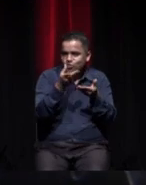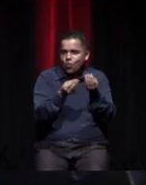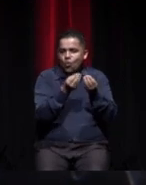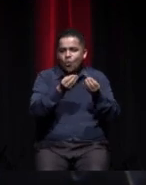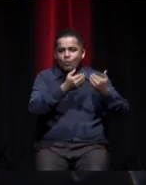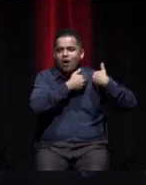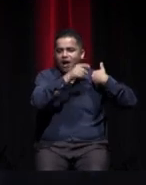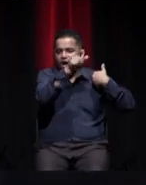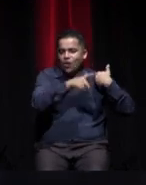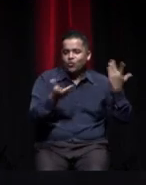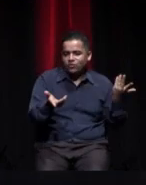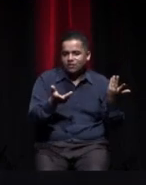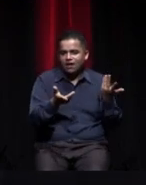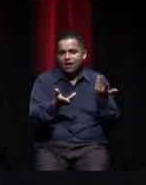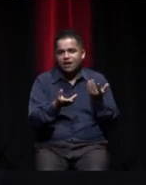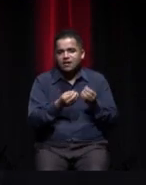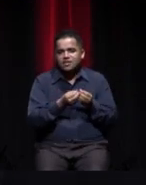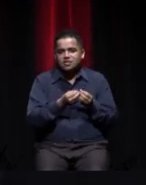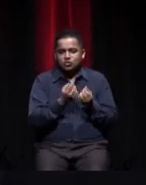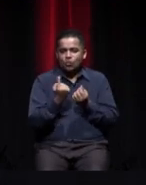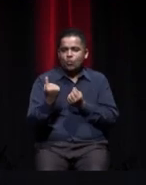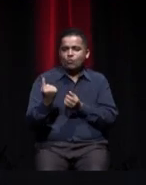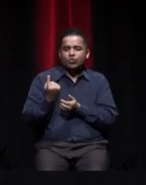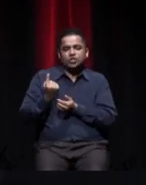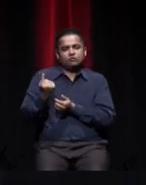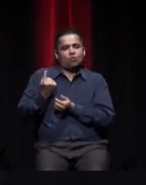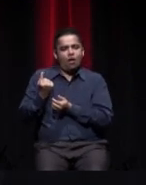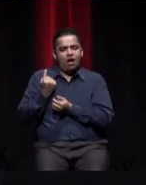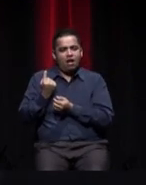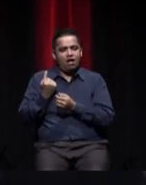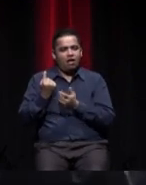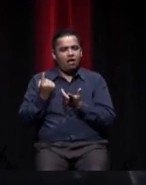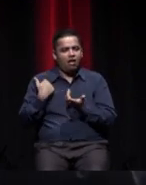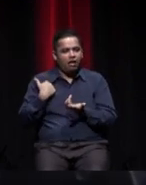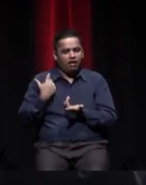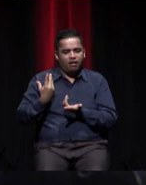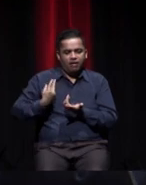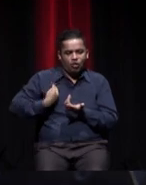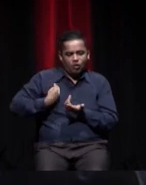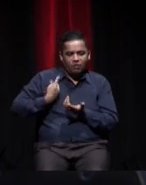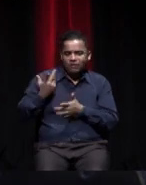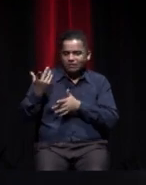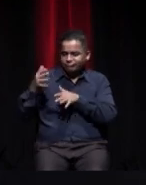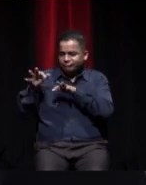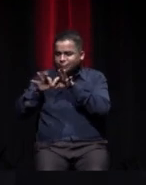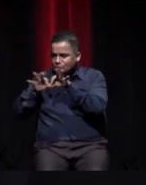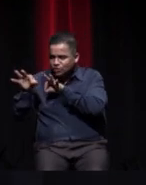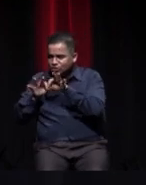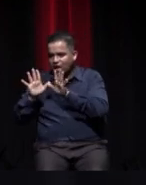becomes individualized. You LLC. A life about projects. Don't respect any authority